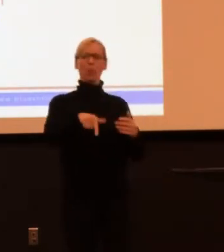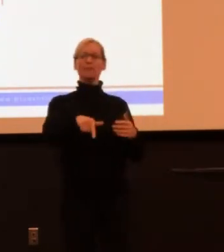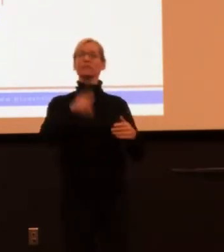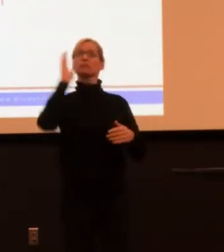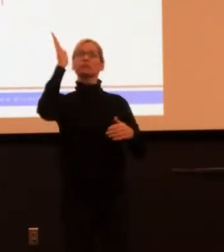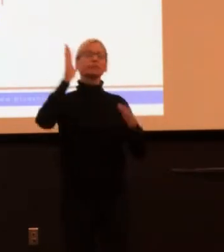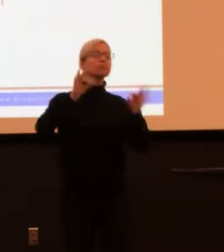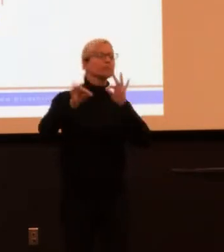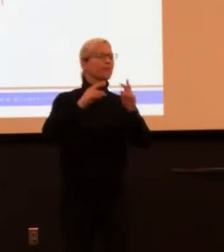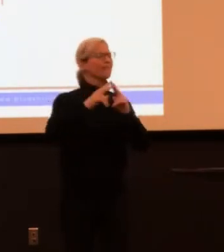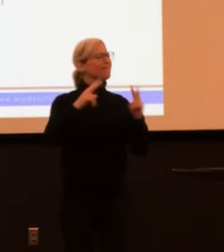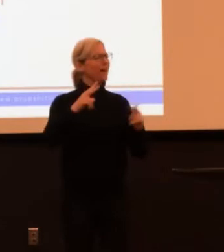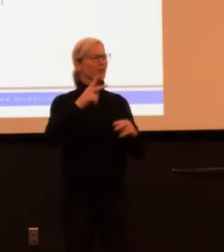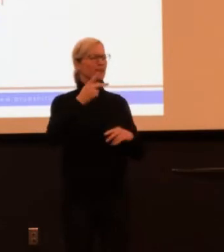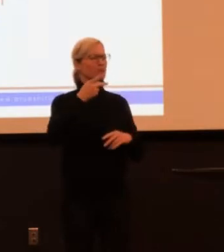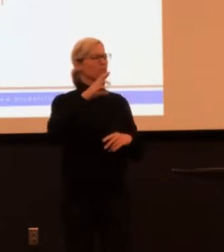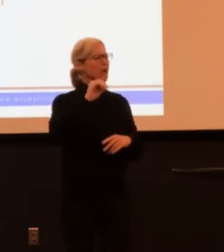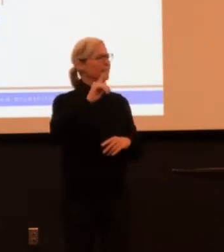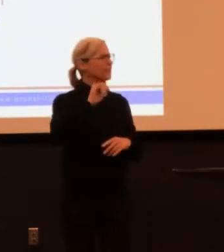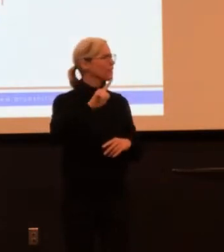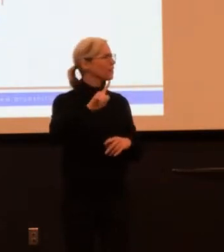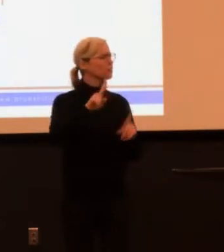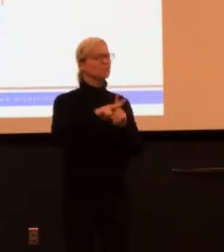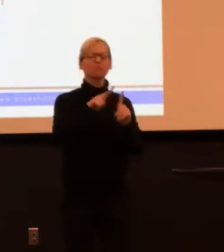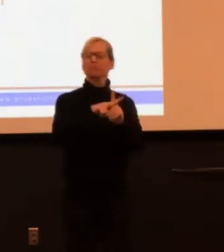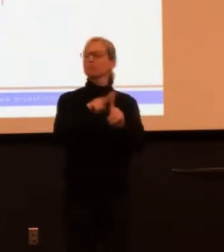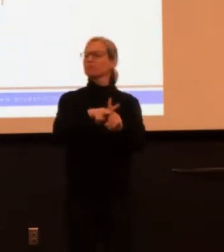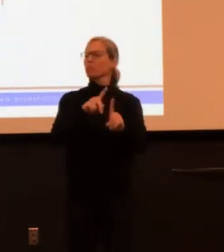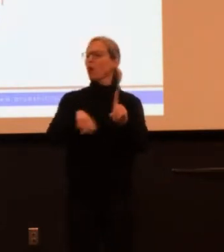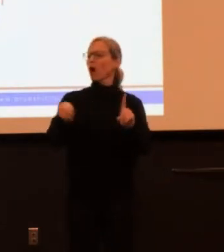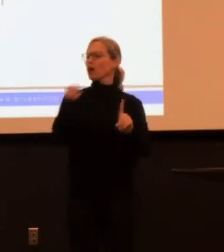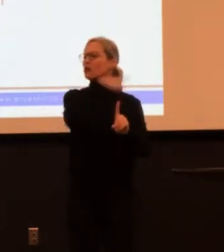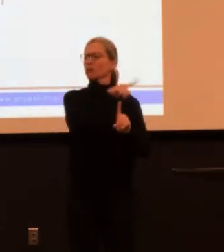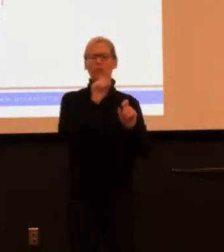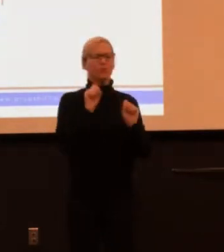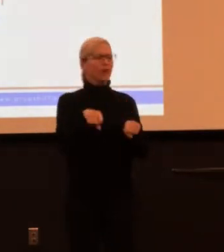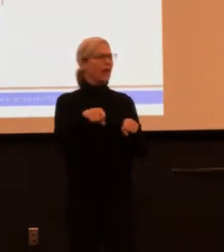focused on what you as administration, faculty, staff,